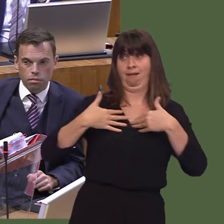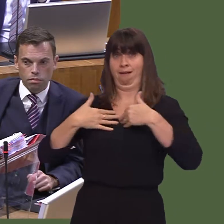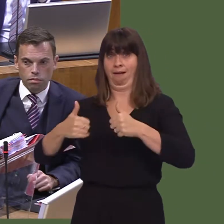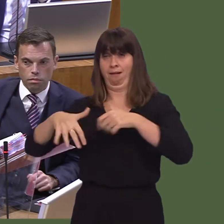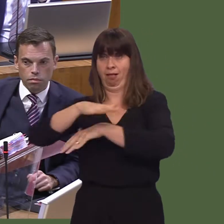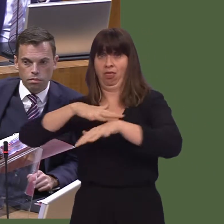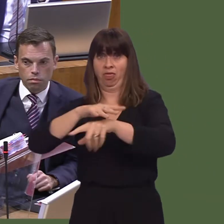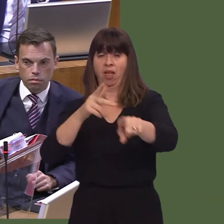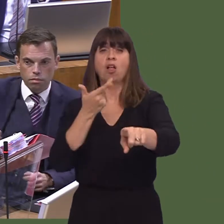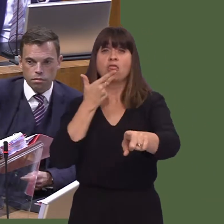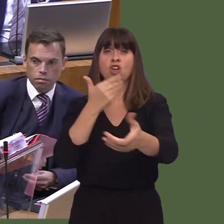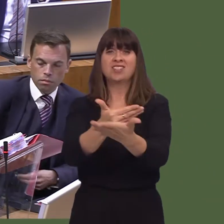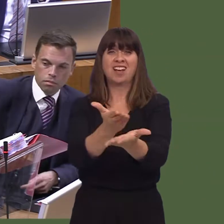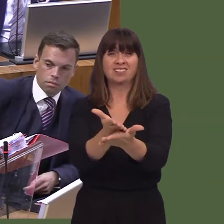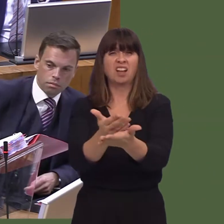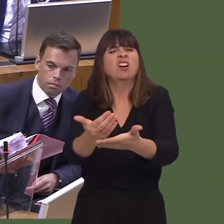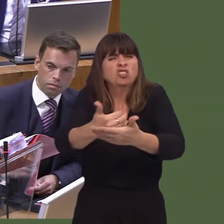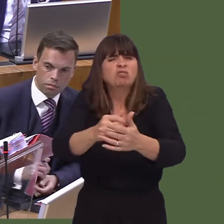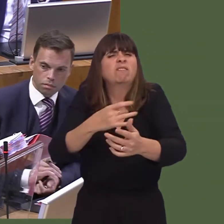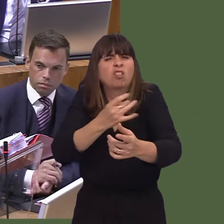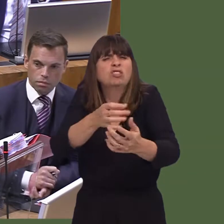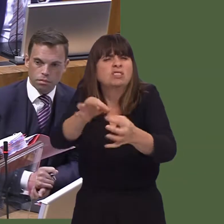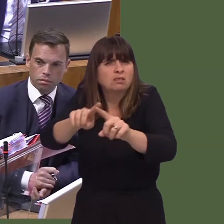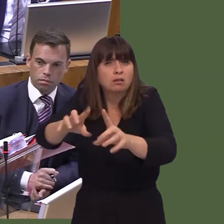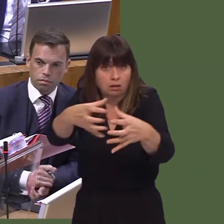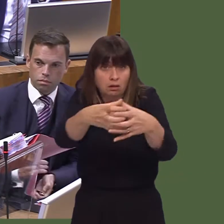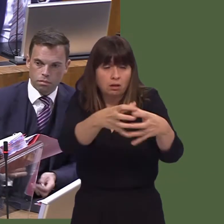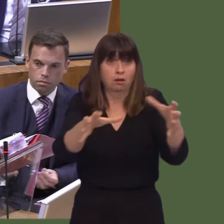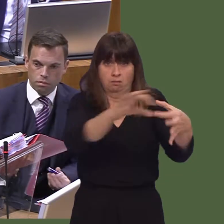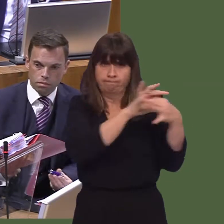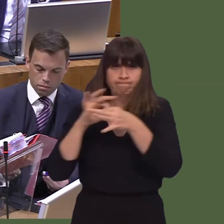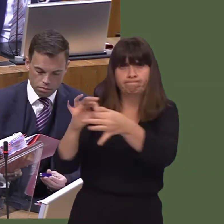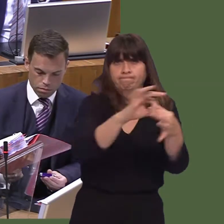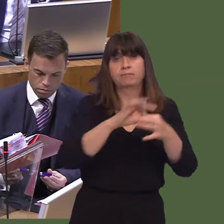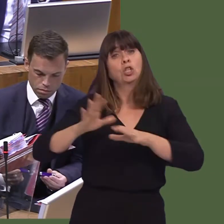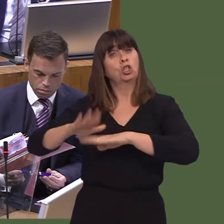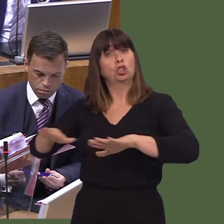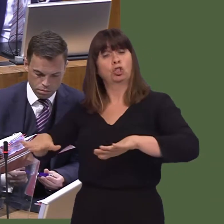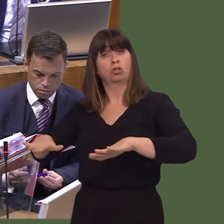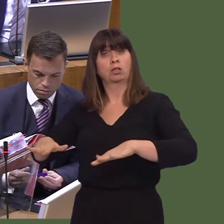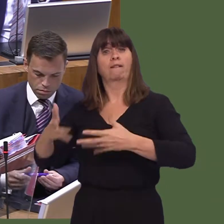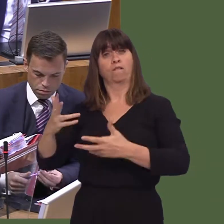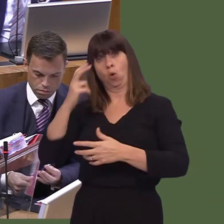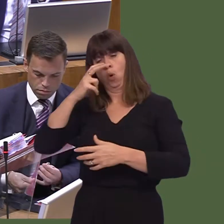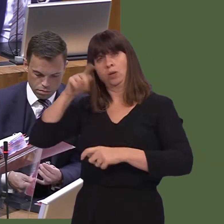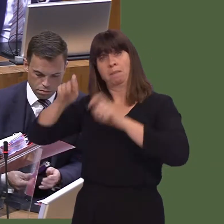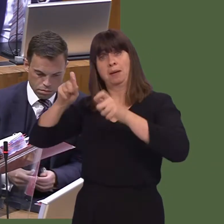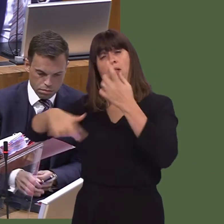I know west Wales are in the process of finalising the proposal, and, last month, the Minister for Children, Older People and Social Care attended a meeting of the west Wales regional